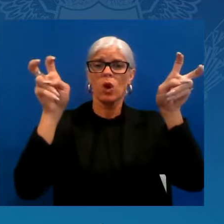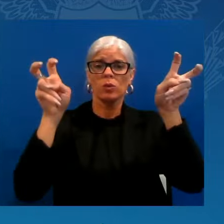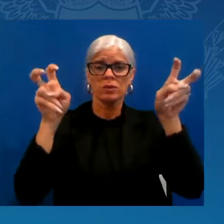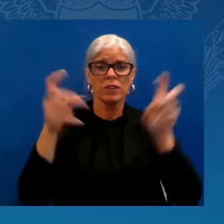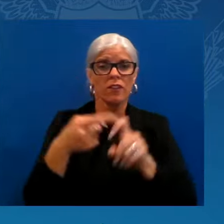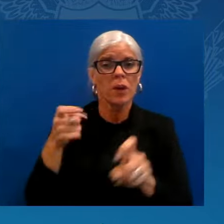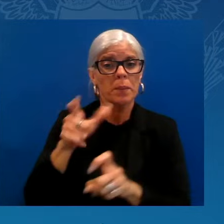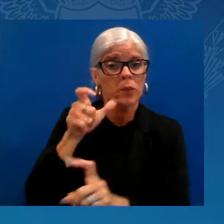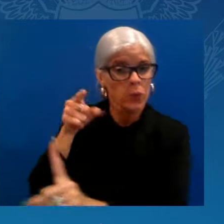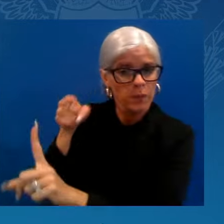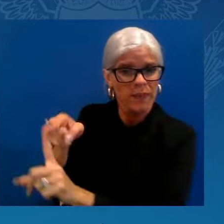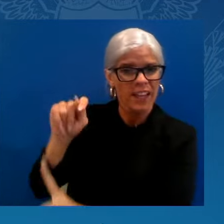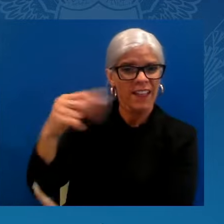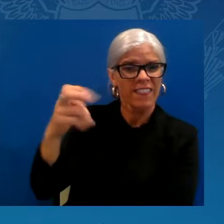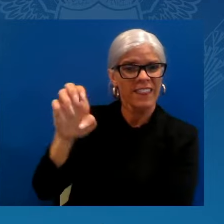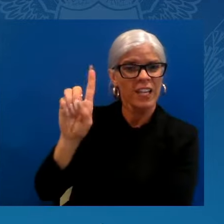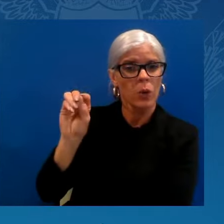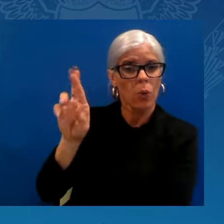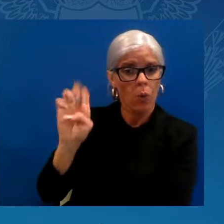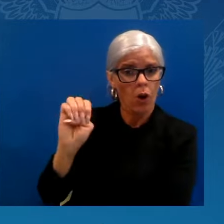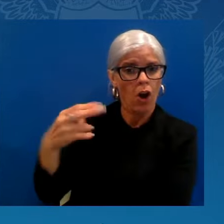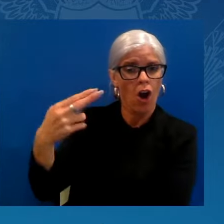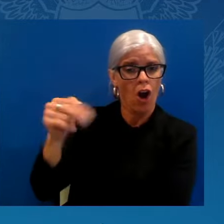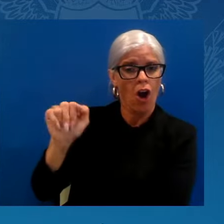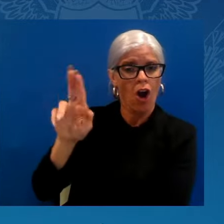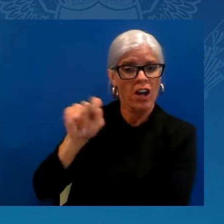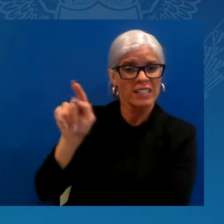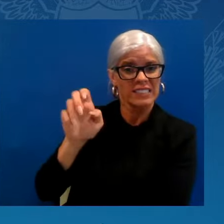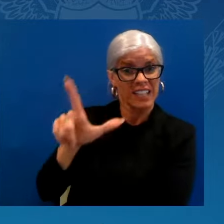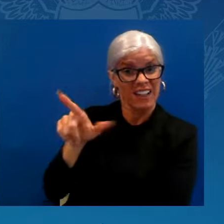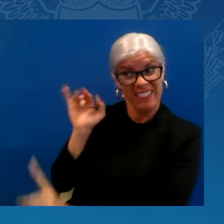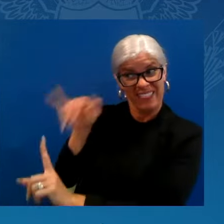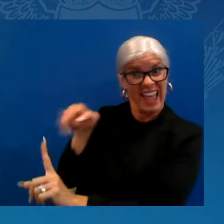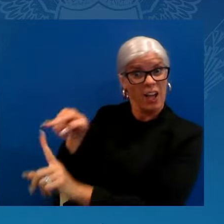if you will it, it is no dream.